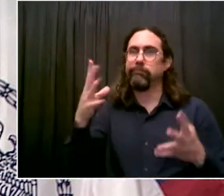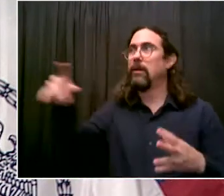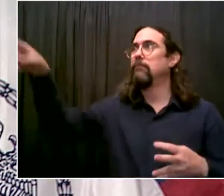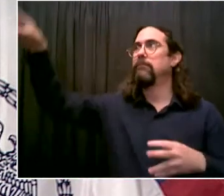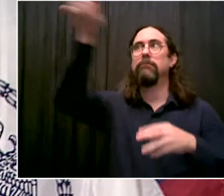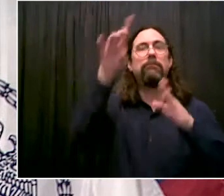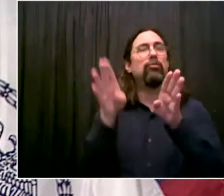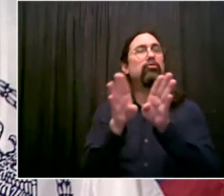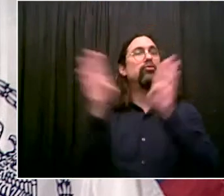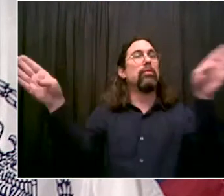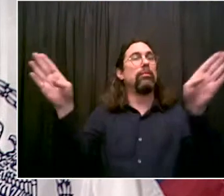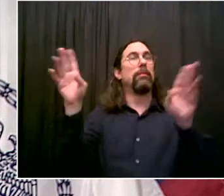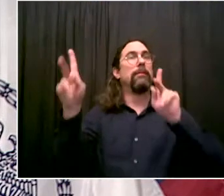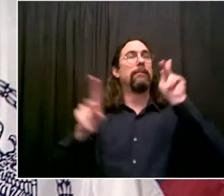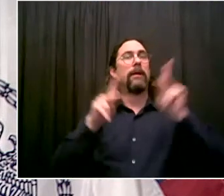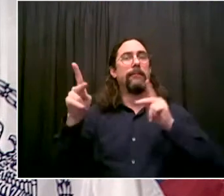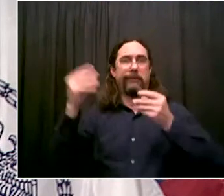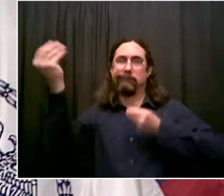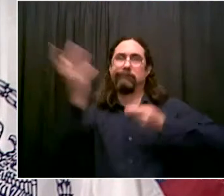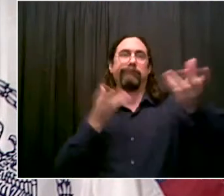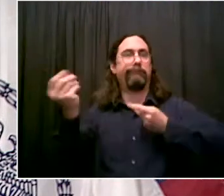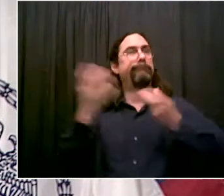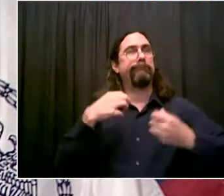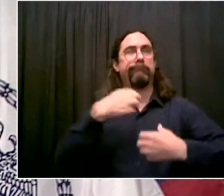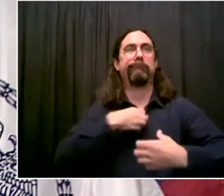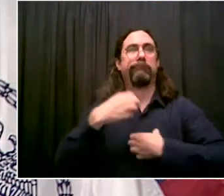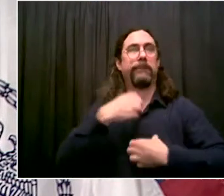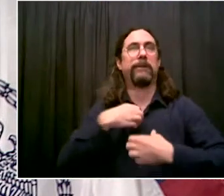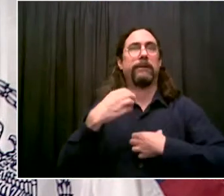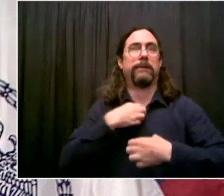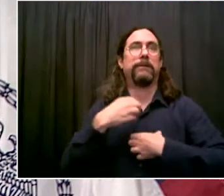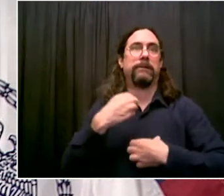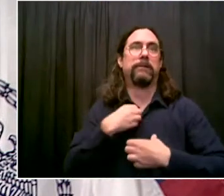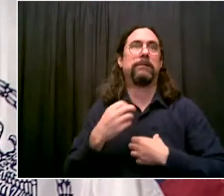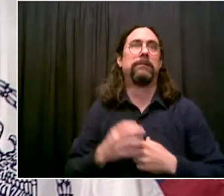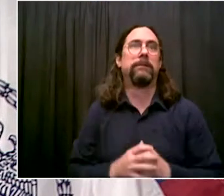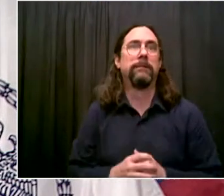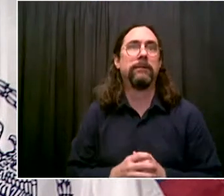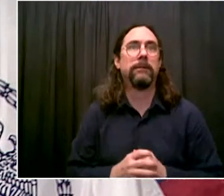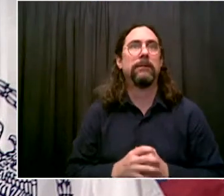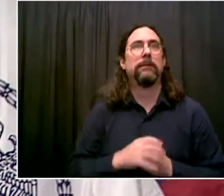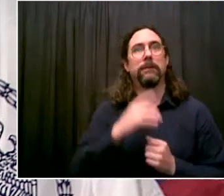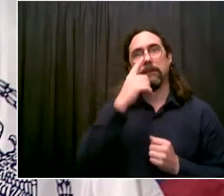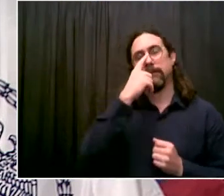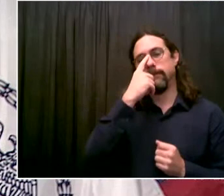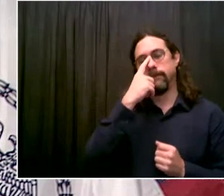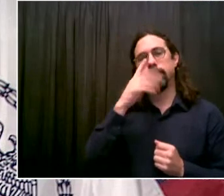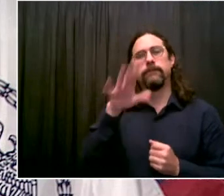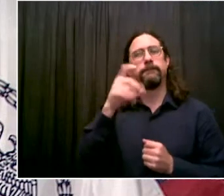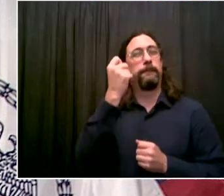COMG ININ INCLUDING WHERE TO FIND WHERE THEY ARE STORED SO WE CAN GET